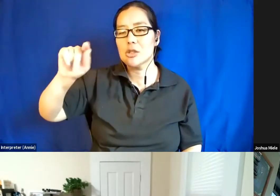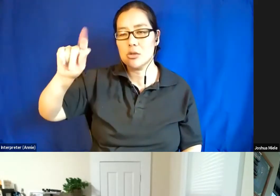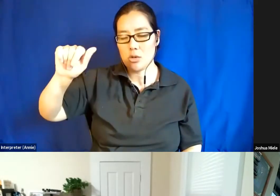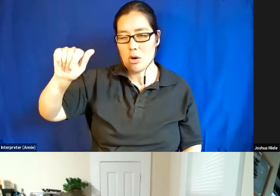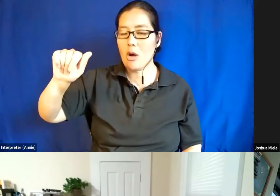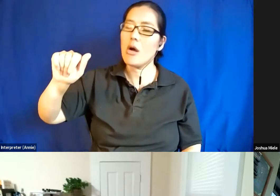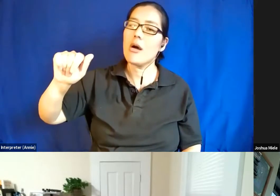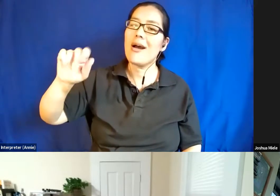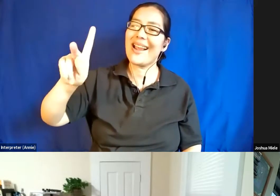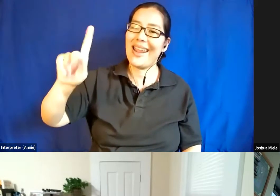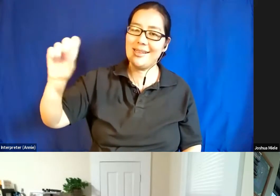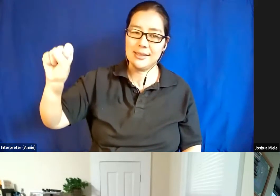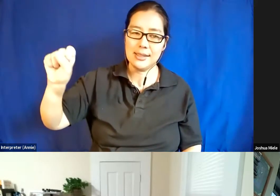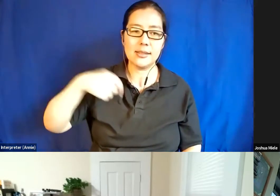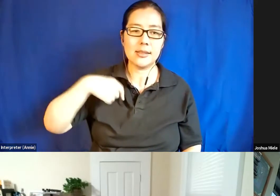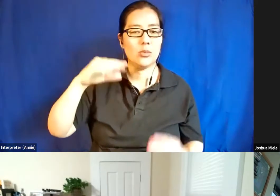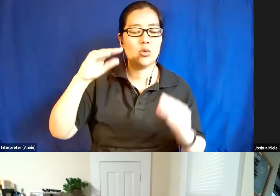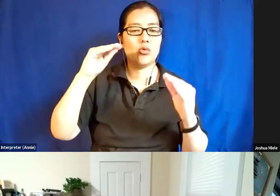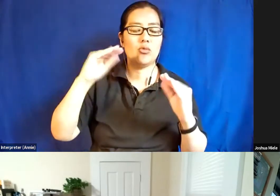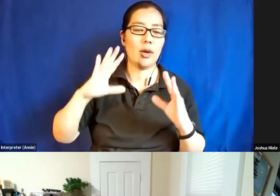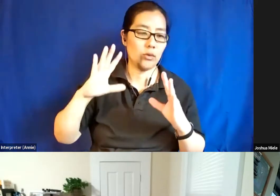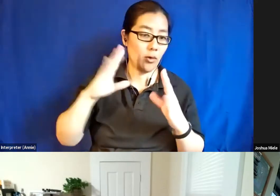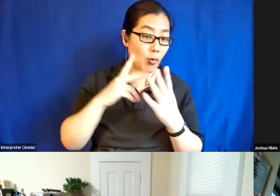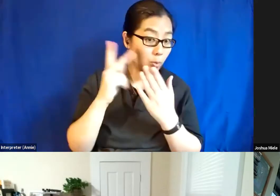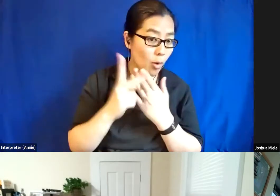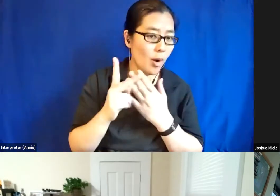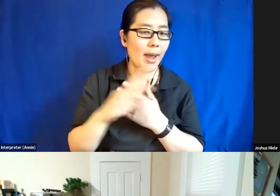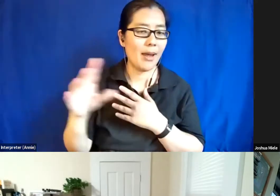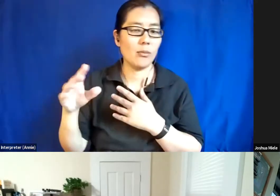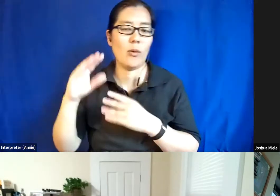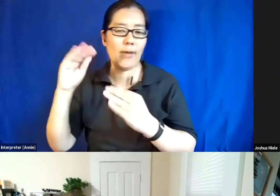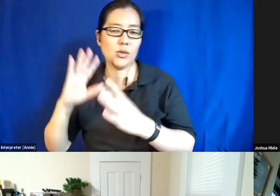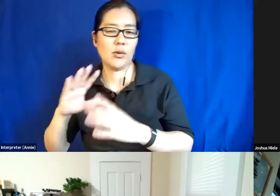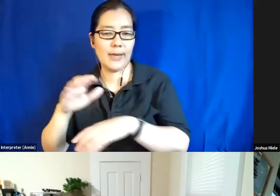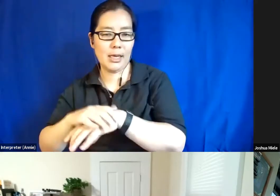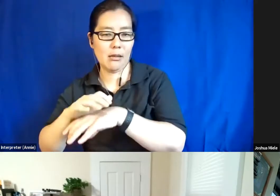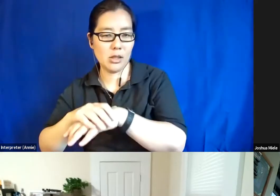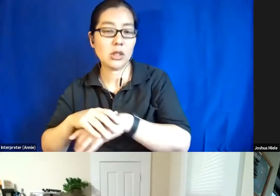professor of English. I'll just add our app